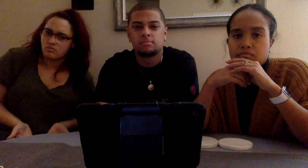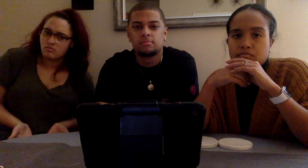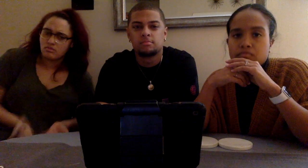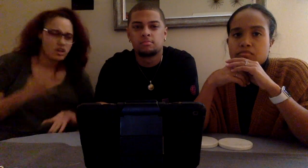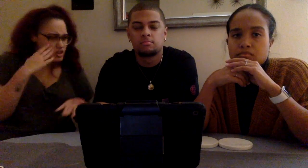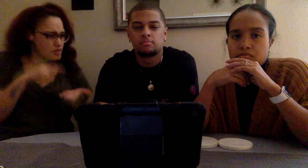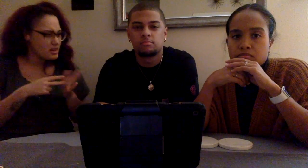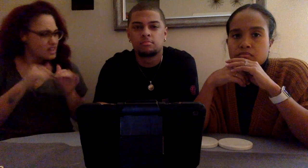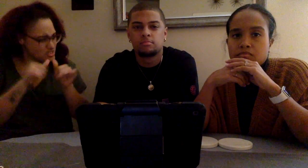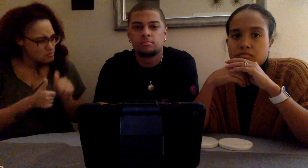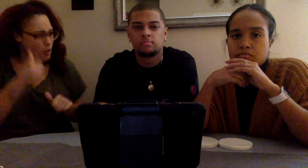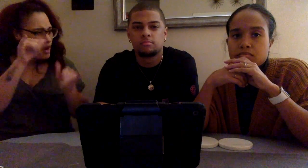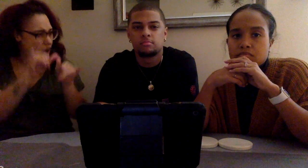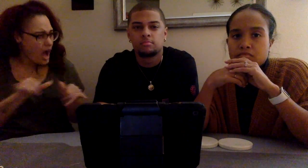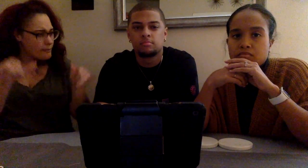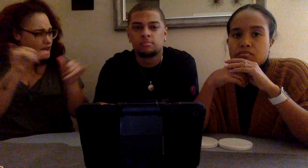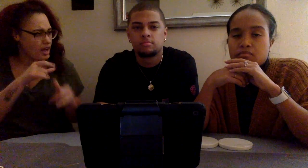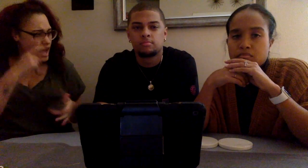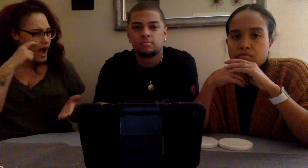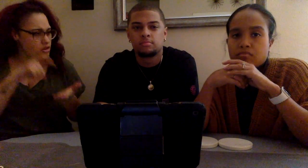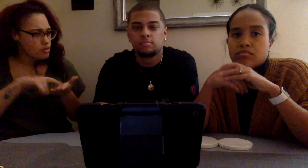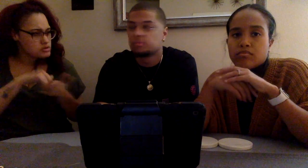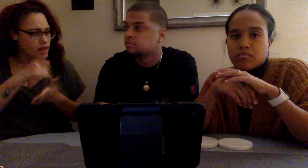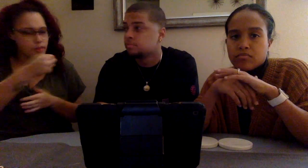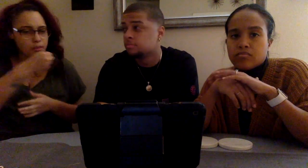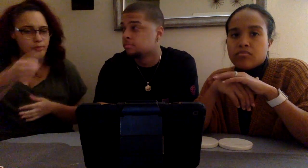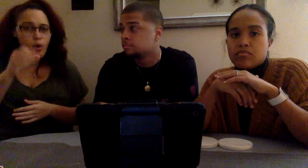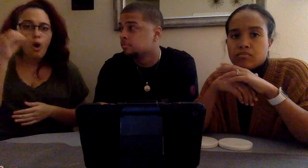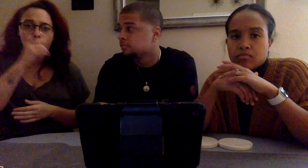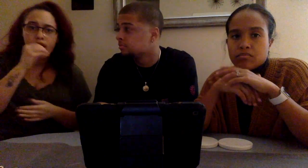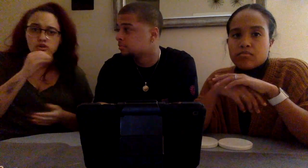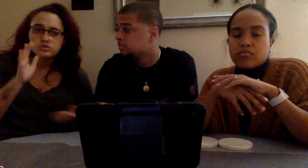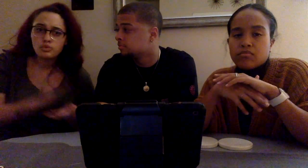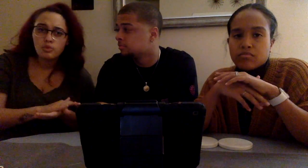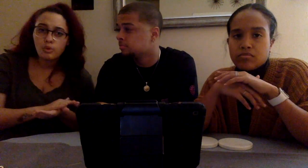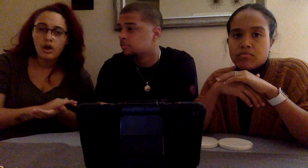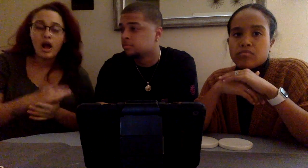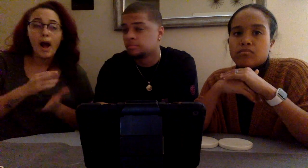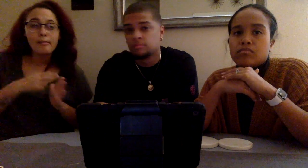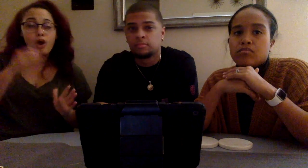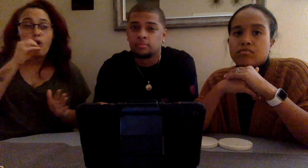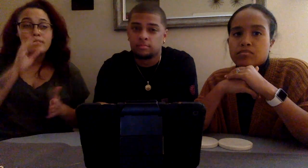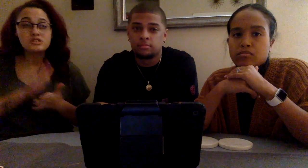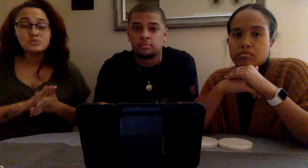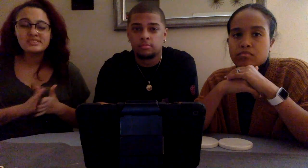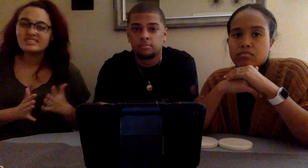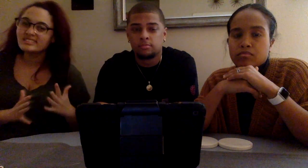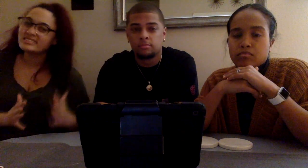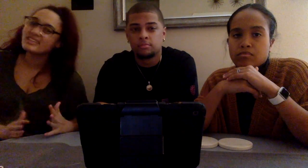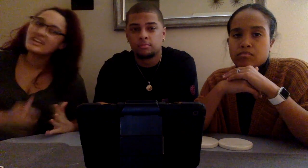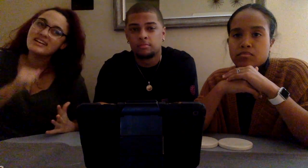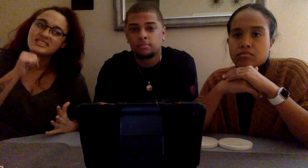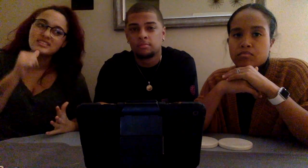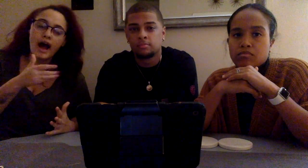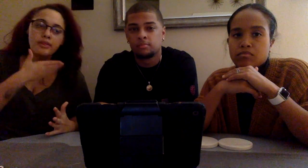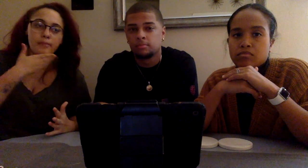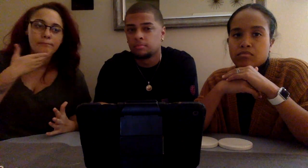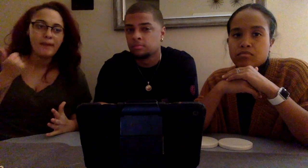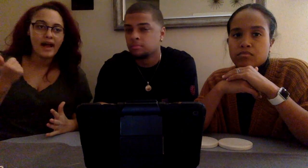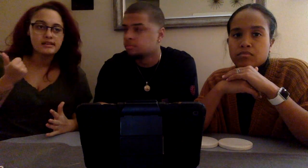You know what I mean? It's very common for deaf kids to be placed in oral schools (mainstreamed). I mean that oral schools are not the best option.